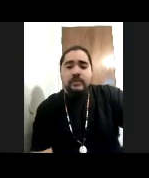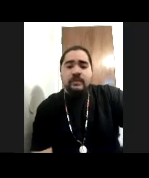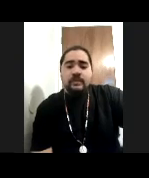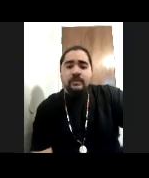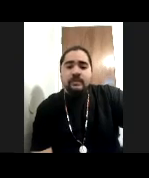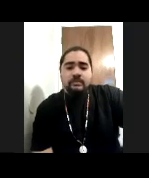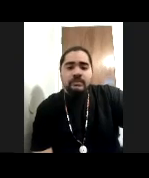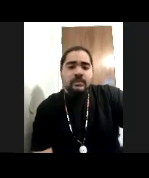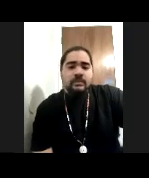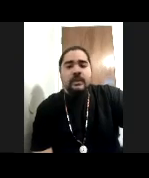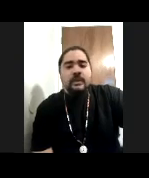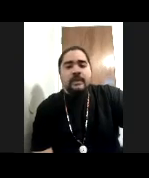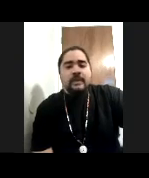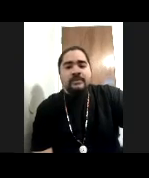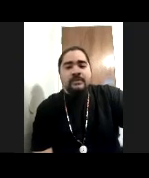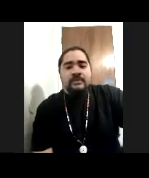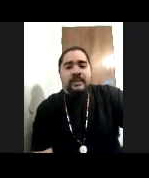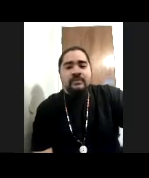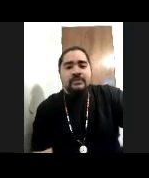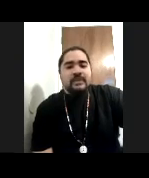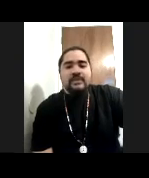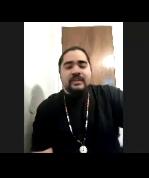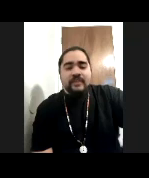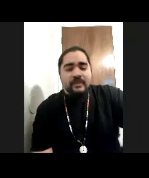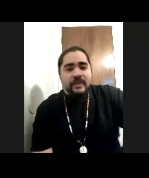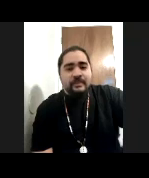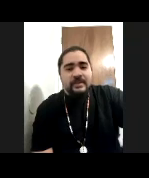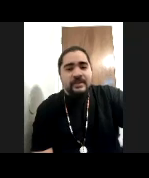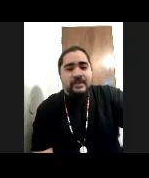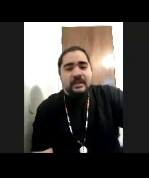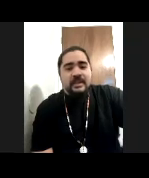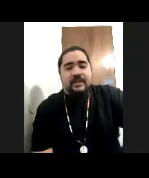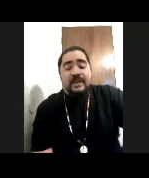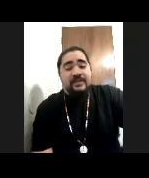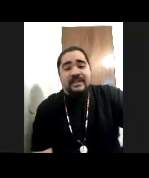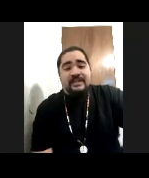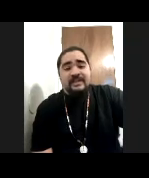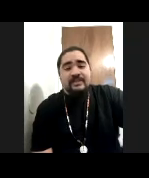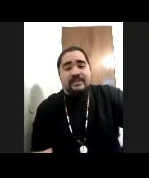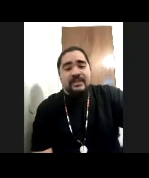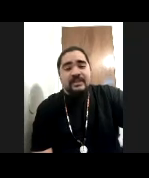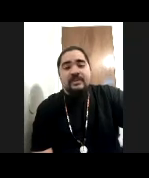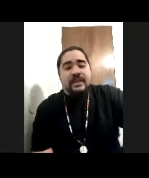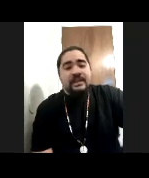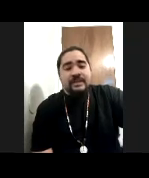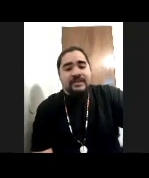So, you know, growing up, I was always like told not share my opinion. And if I ever did, you know, there's like, no, you don't get an opinion.